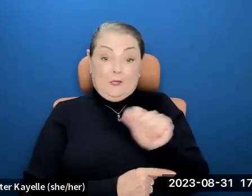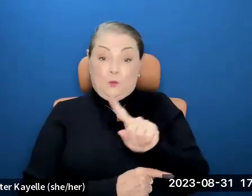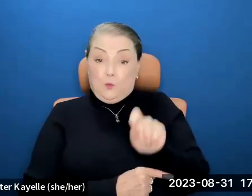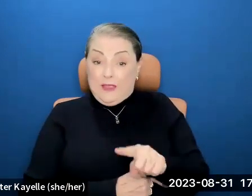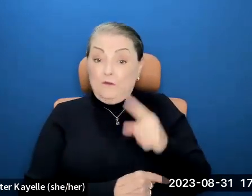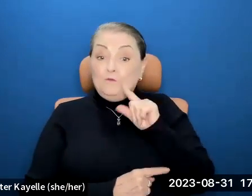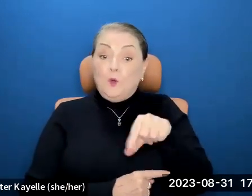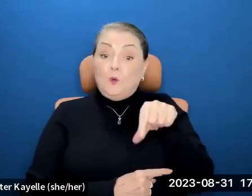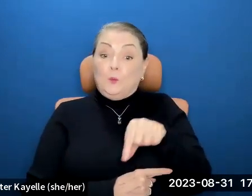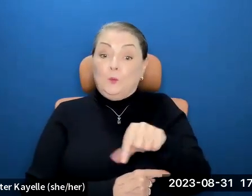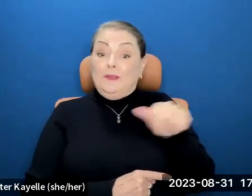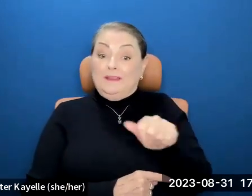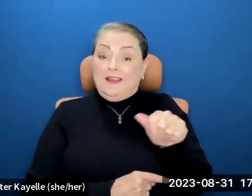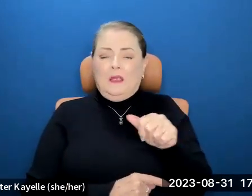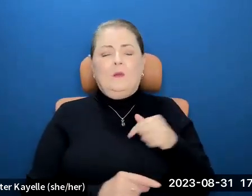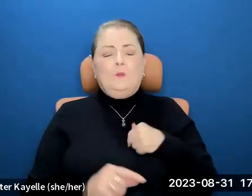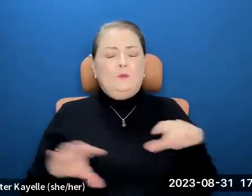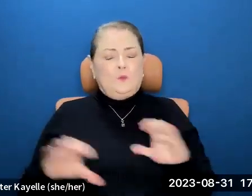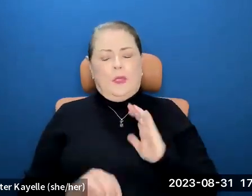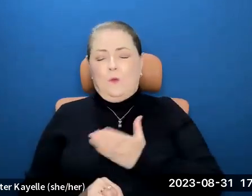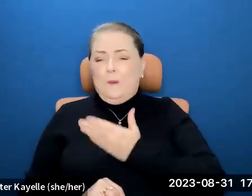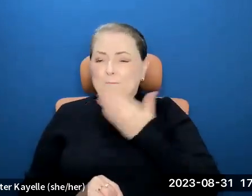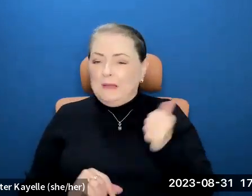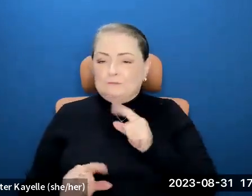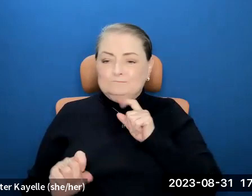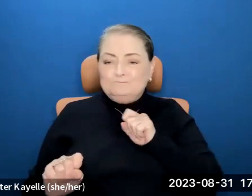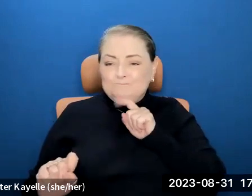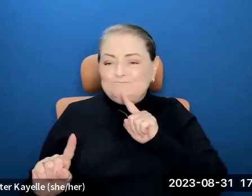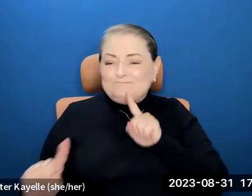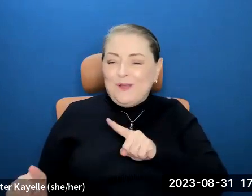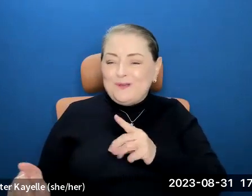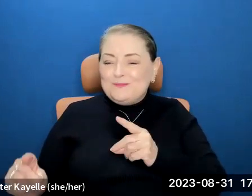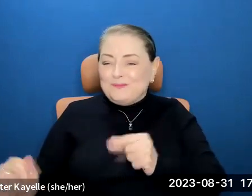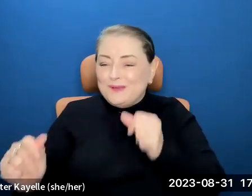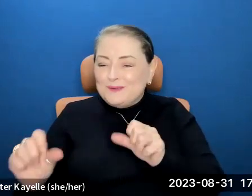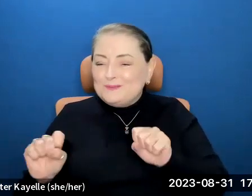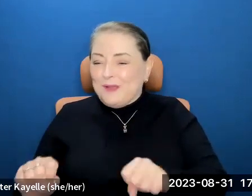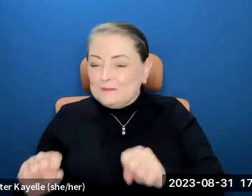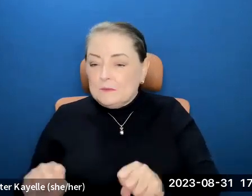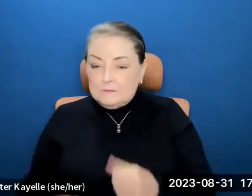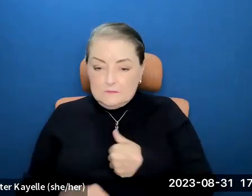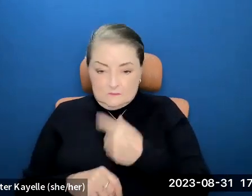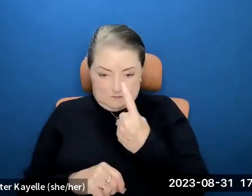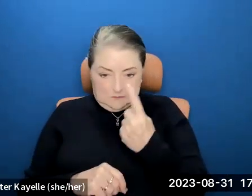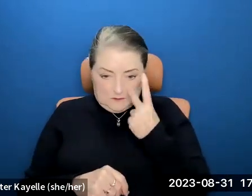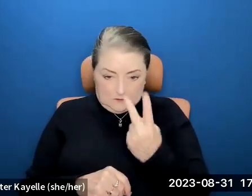and we will do our best to respond as quickly as we can um I do see one question right now what is